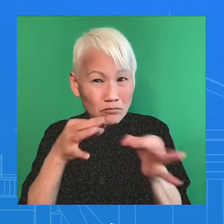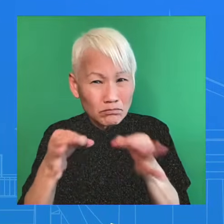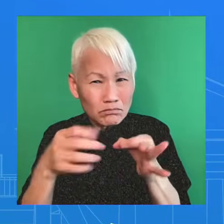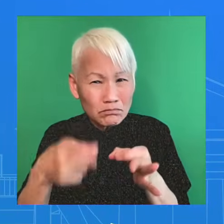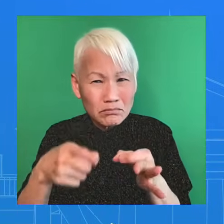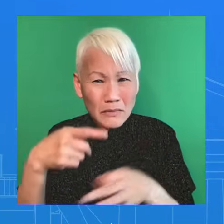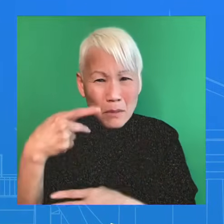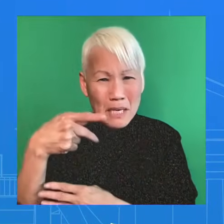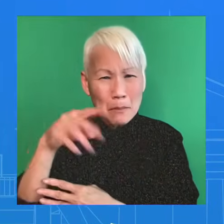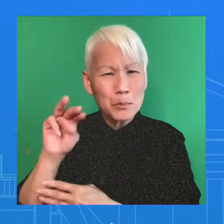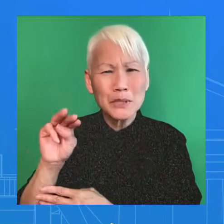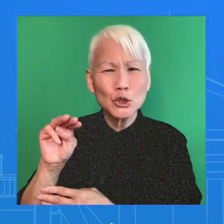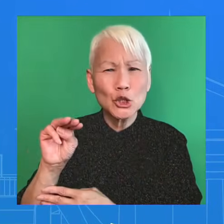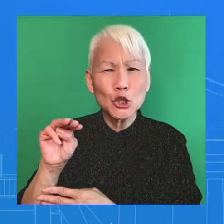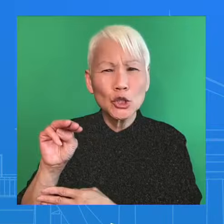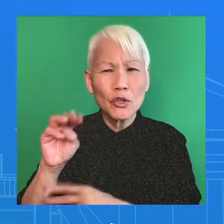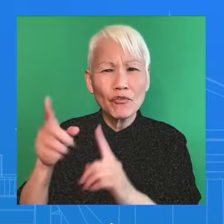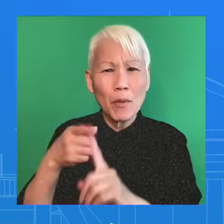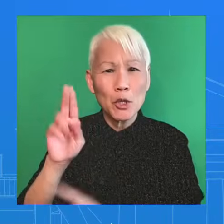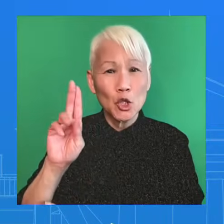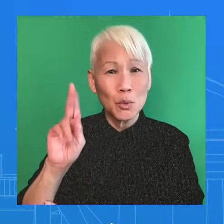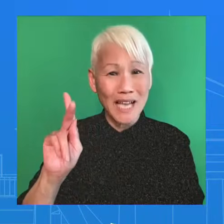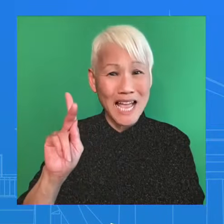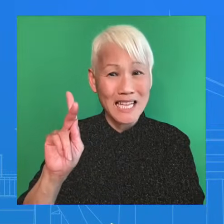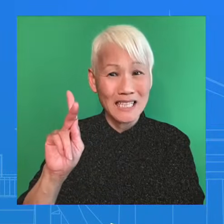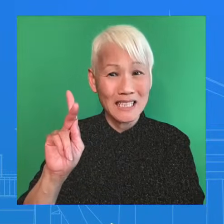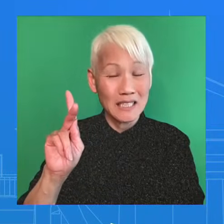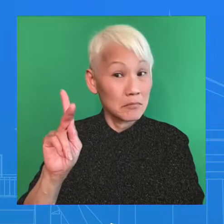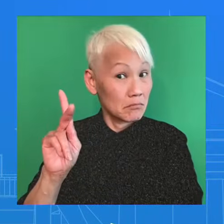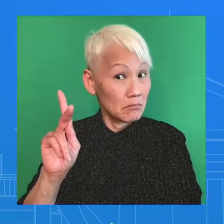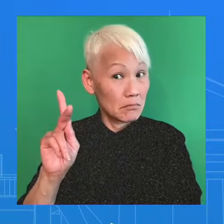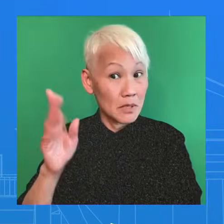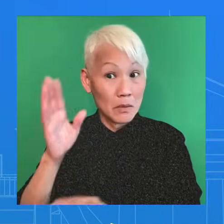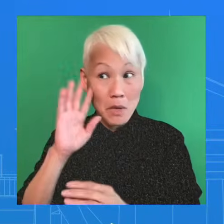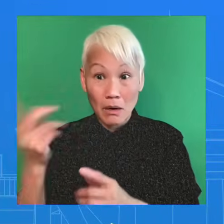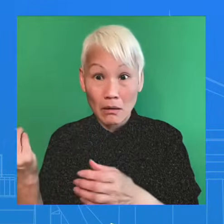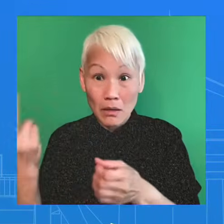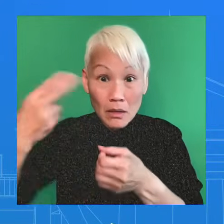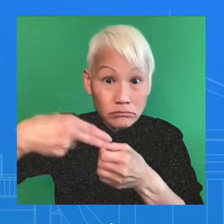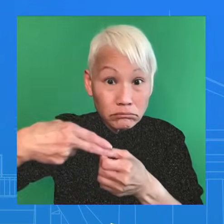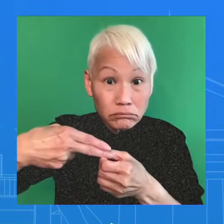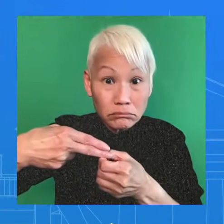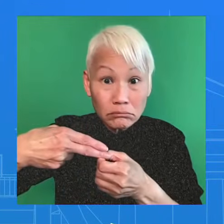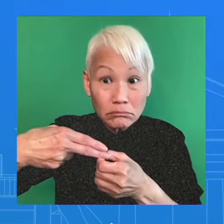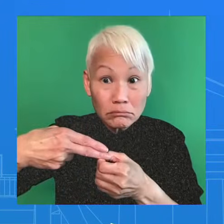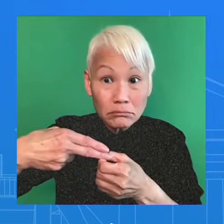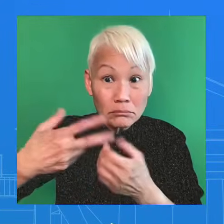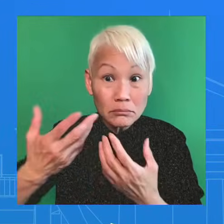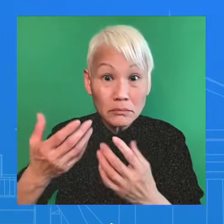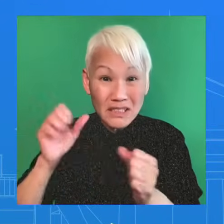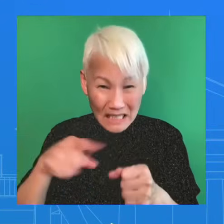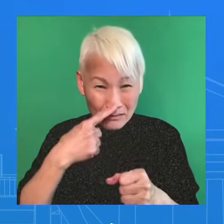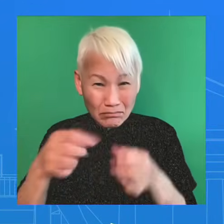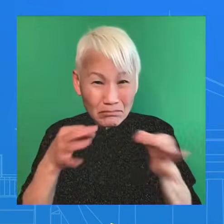for NATO Secretary General. So, I mean, he's apparently actually going to bring it up. So, what do you have to say about that?